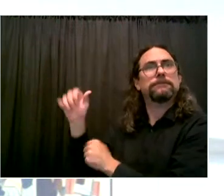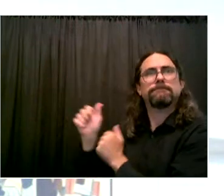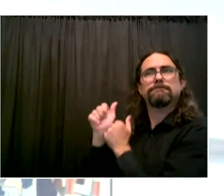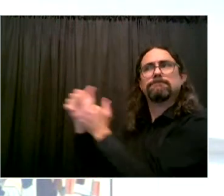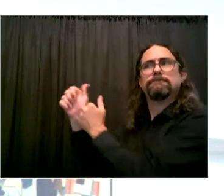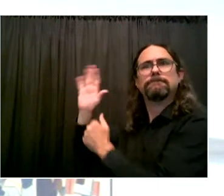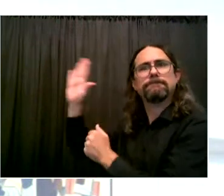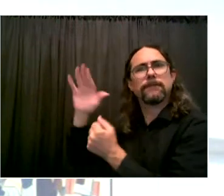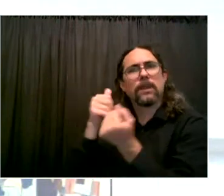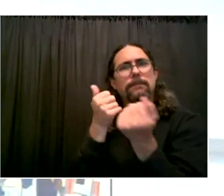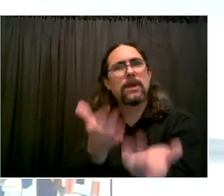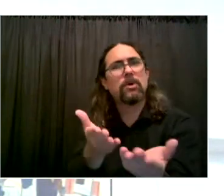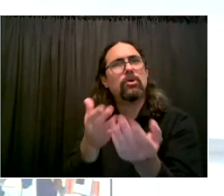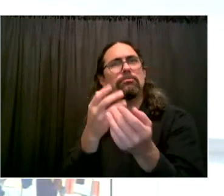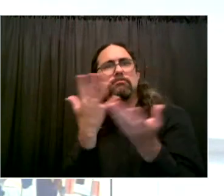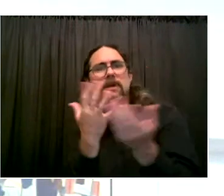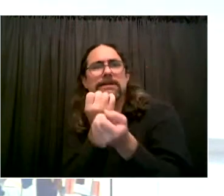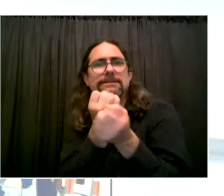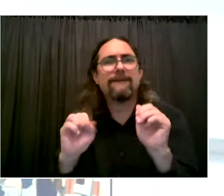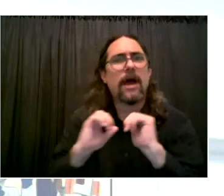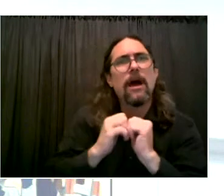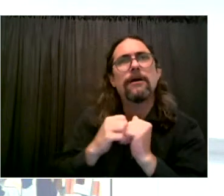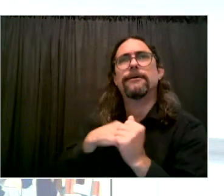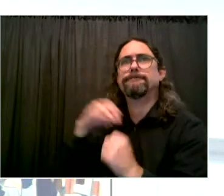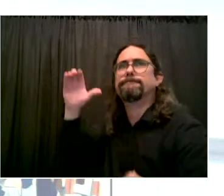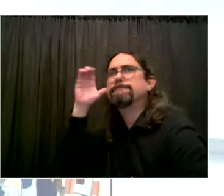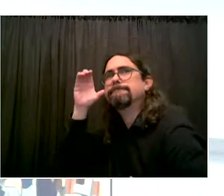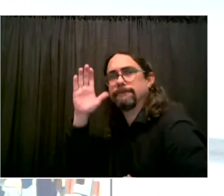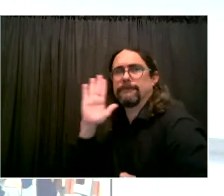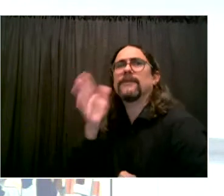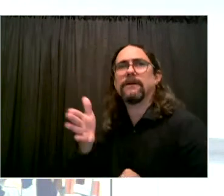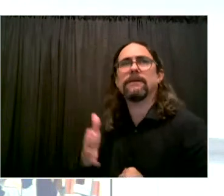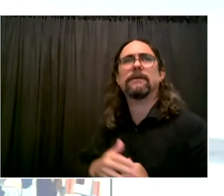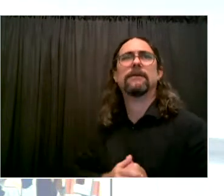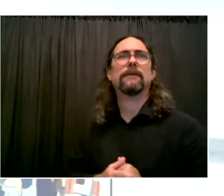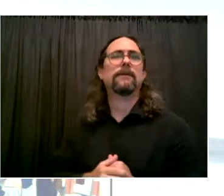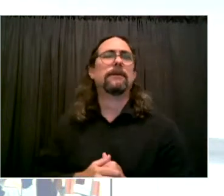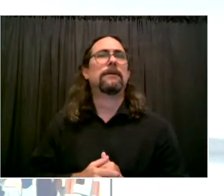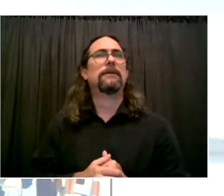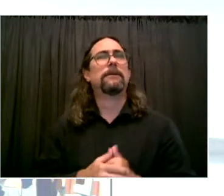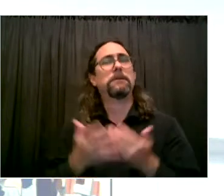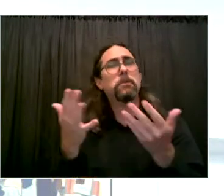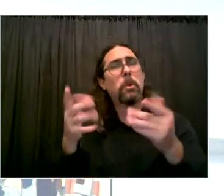SCIENCES UNDERPINNING IT, TESTING AS WELL AS ISOLATION AND